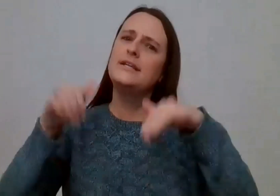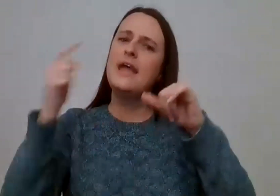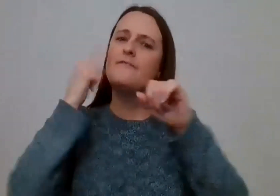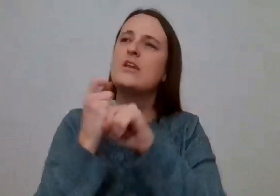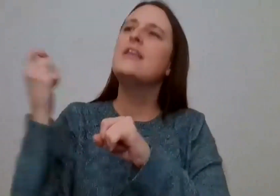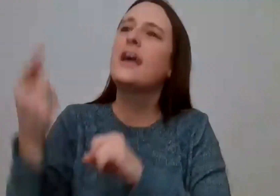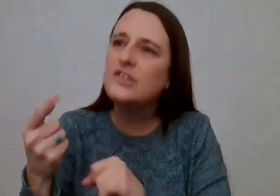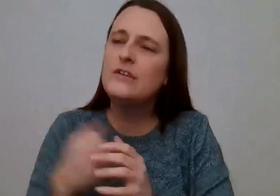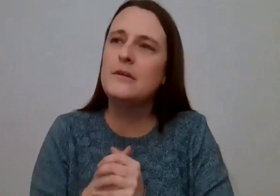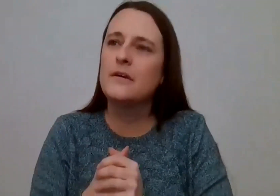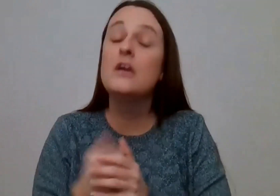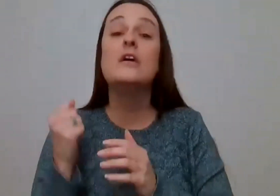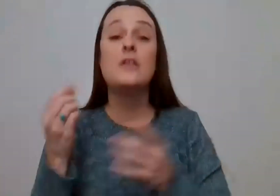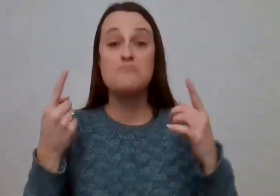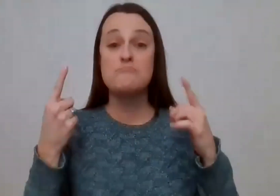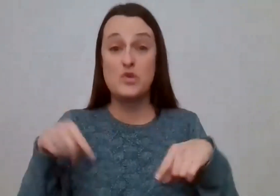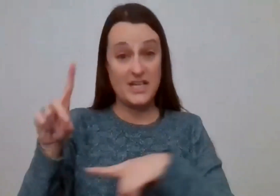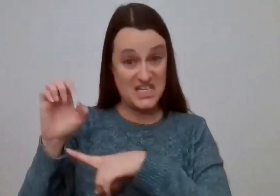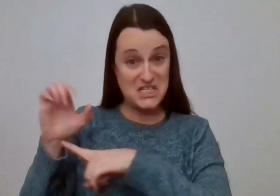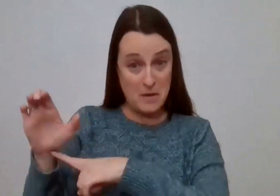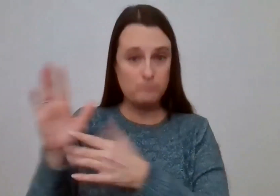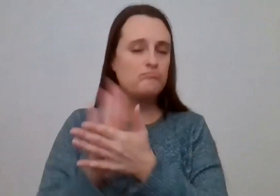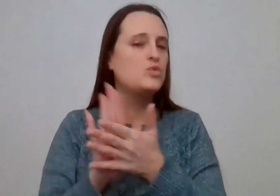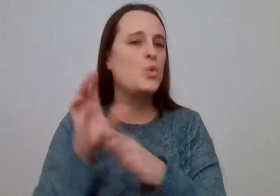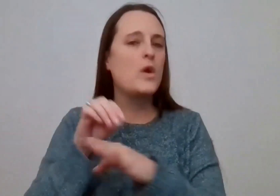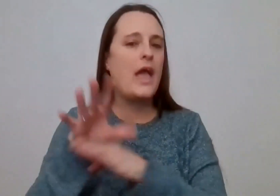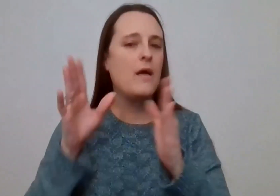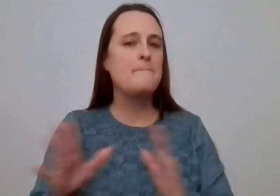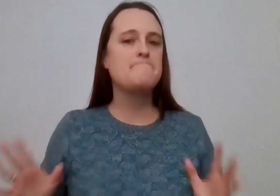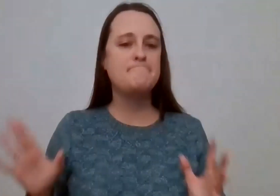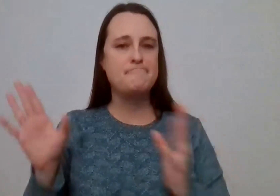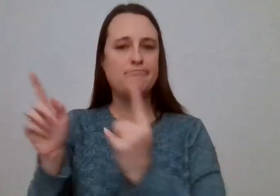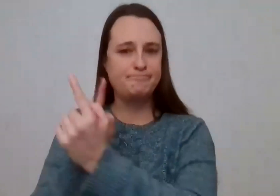so throughout december school counselors met with uh members of our department of teaching